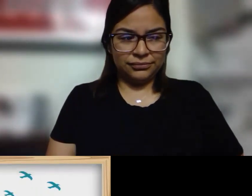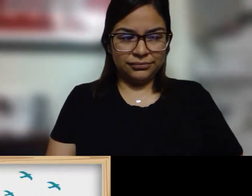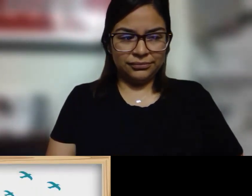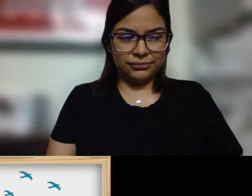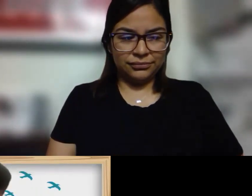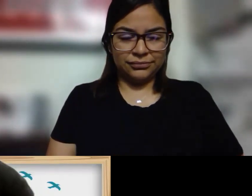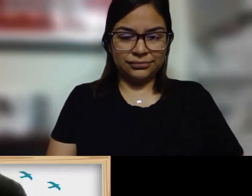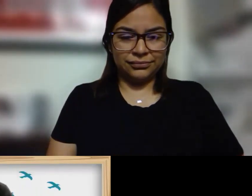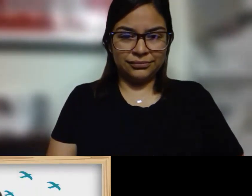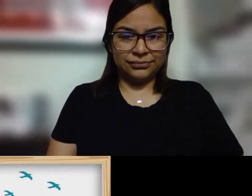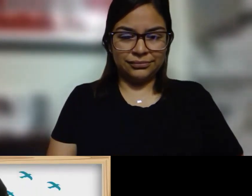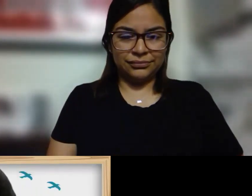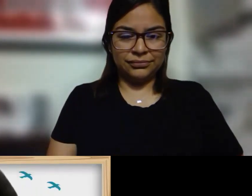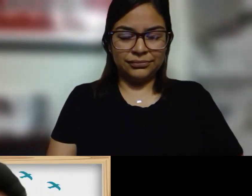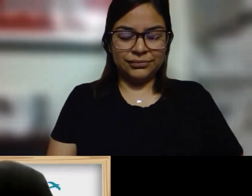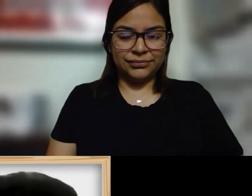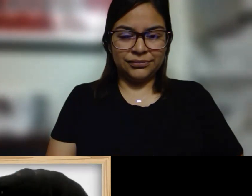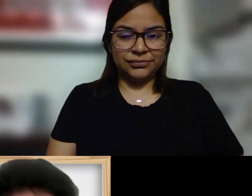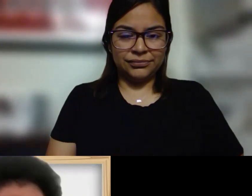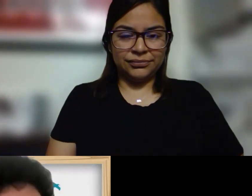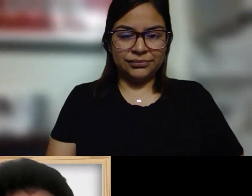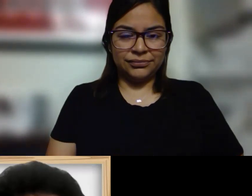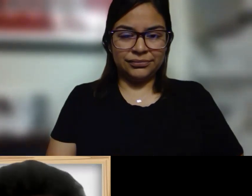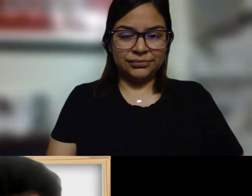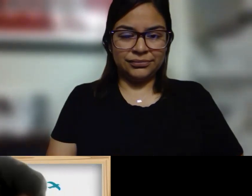I